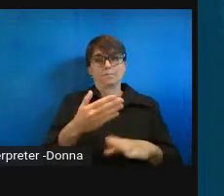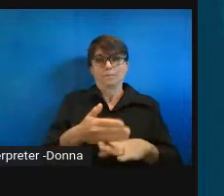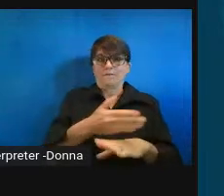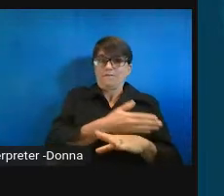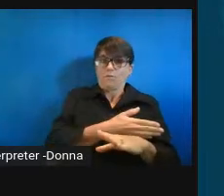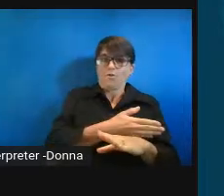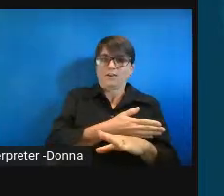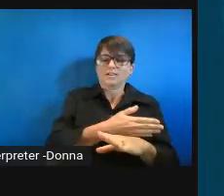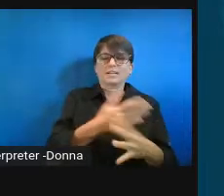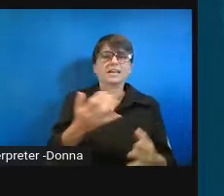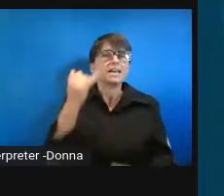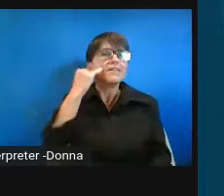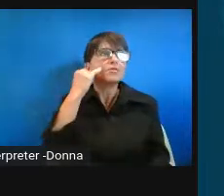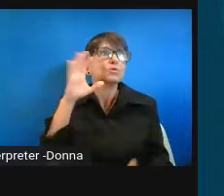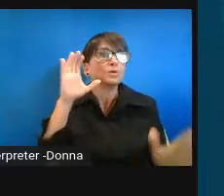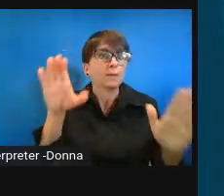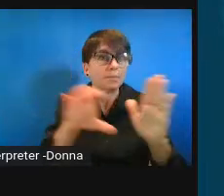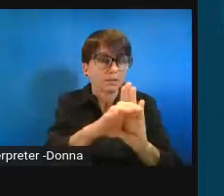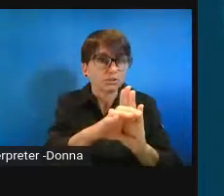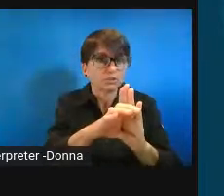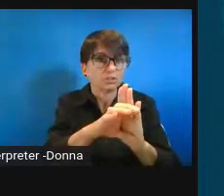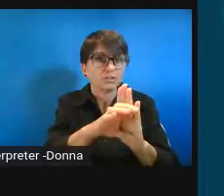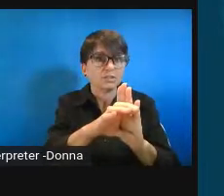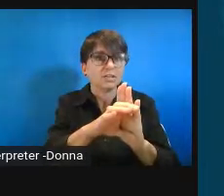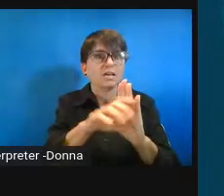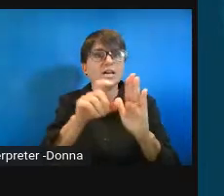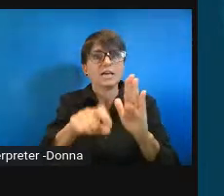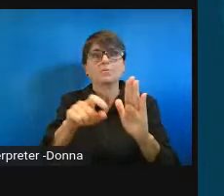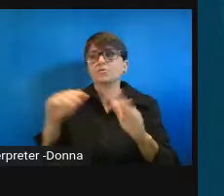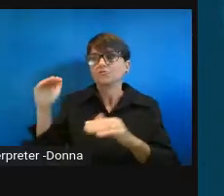Twitter has introduced a notification that will remind you to add an ALT attribute before you tweak your tweak